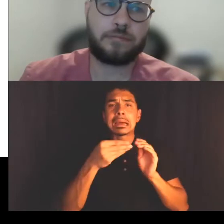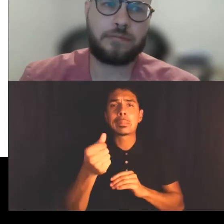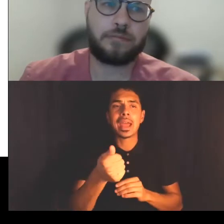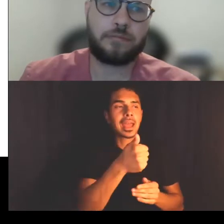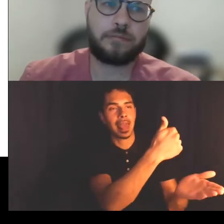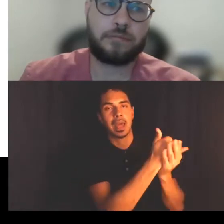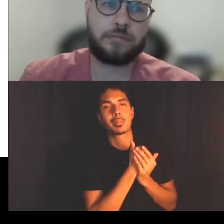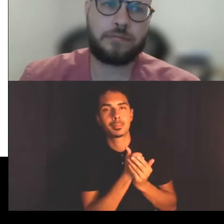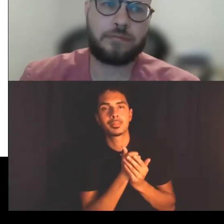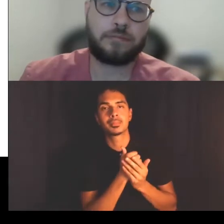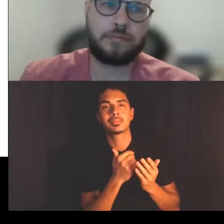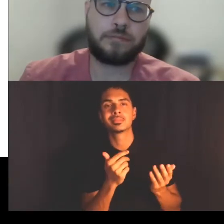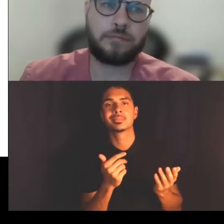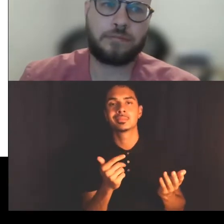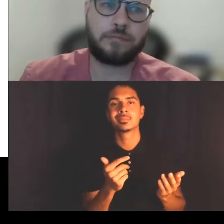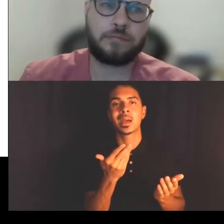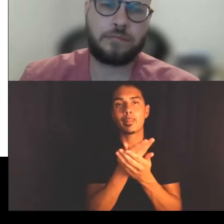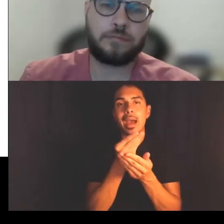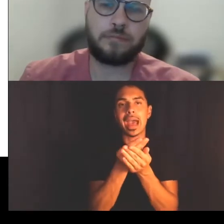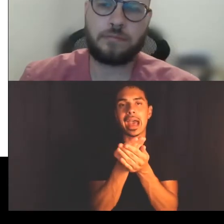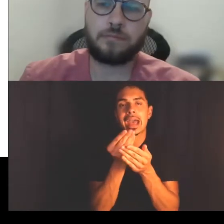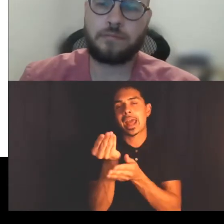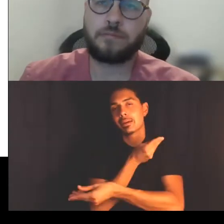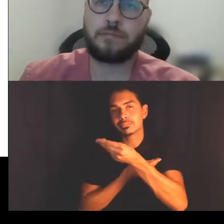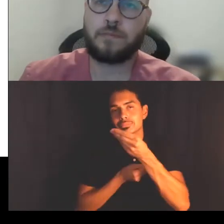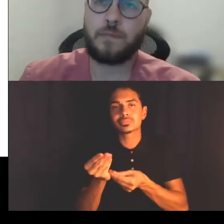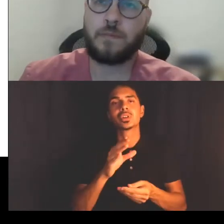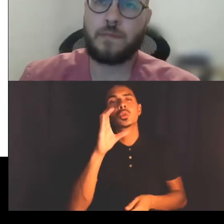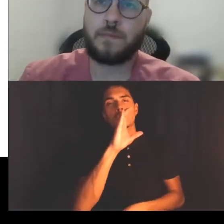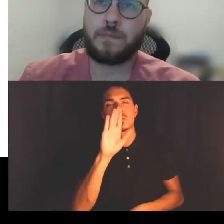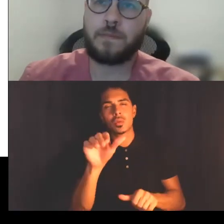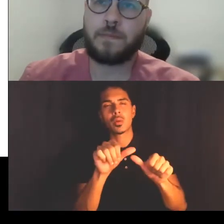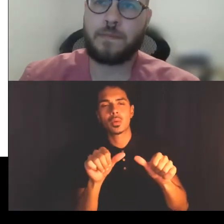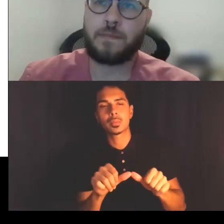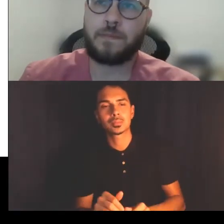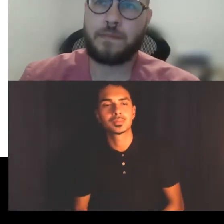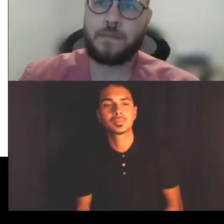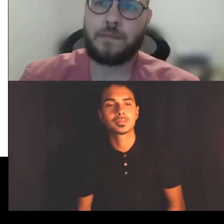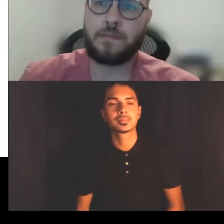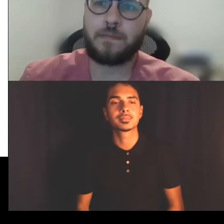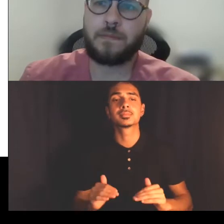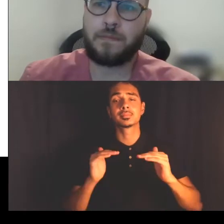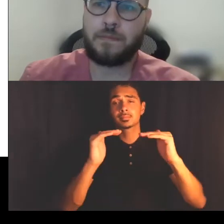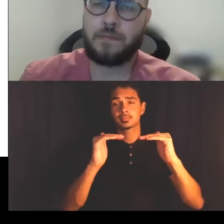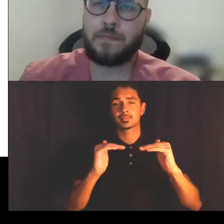Just try to search that in your area. Practice joy and pleasure as much as you can.